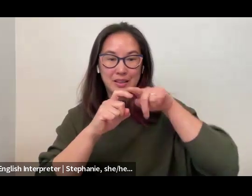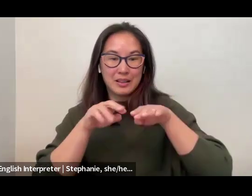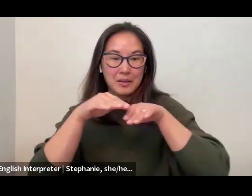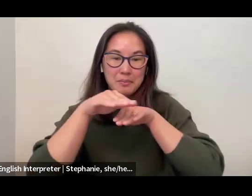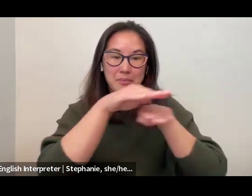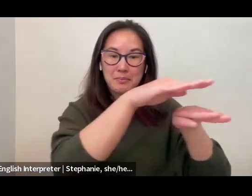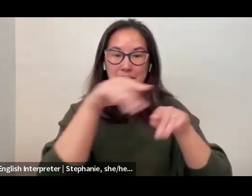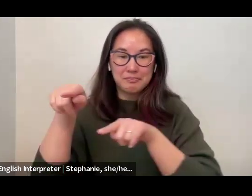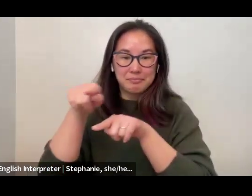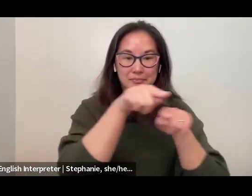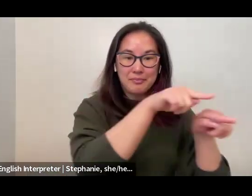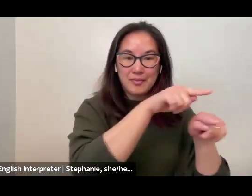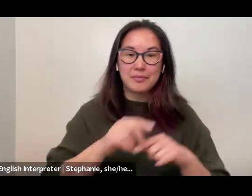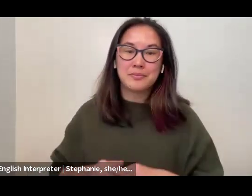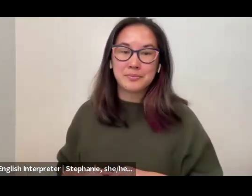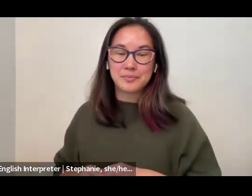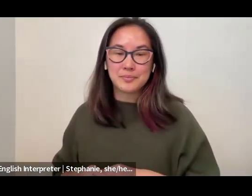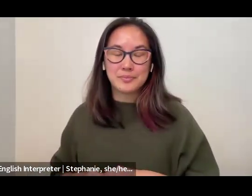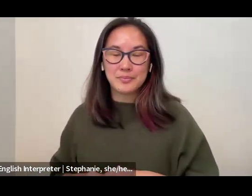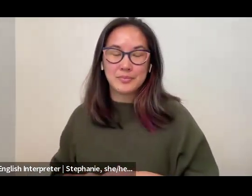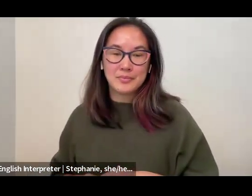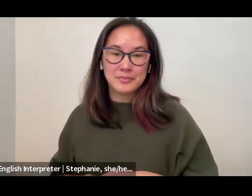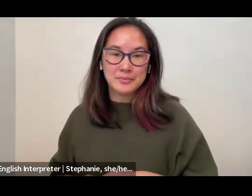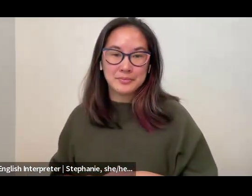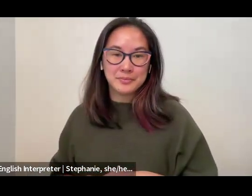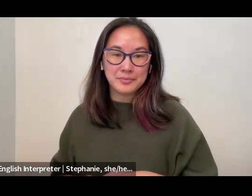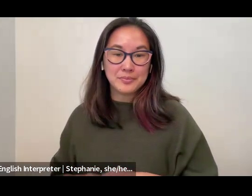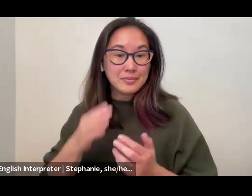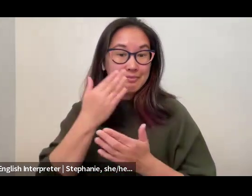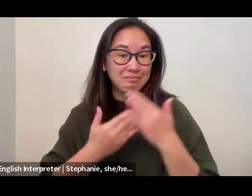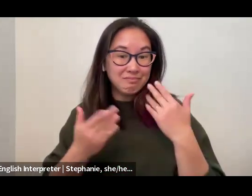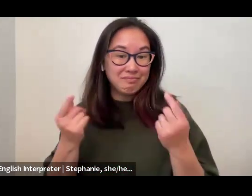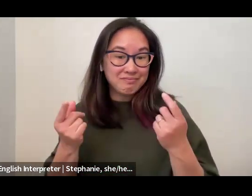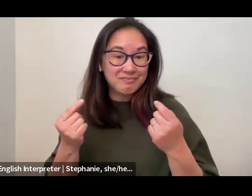The arm and laying down could be starting straight overhead from the floor